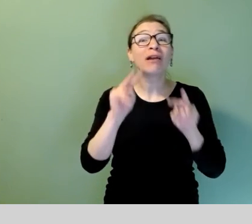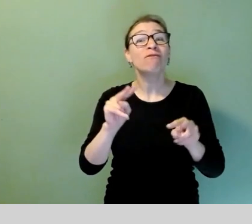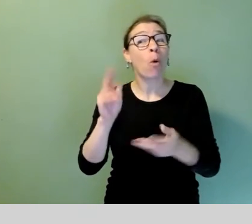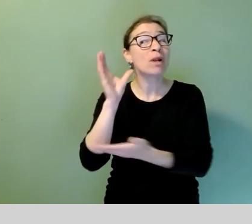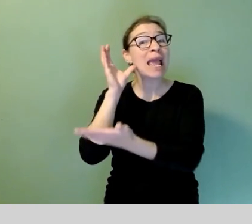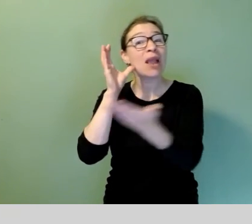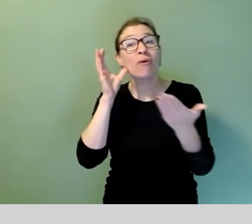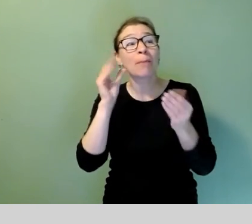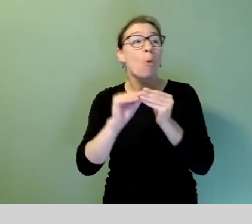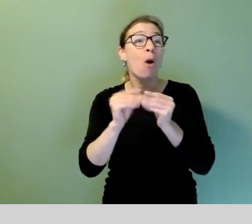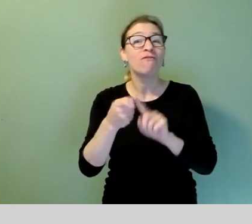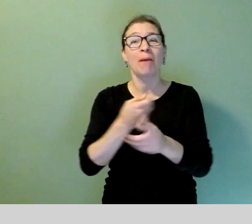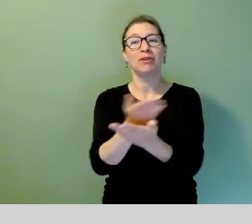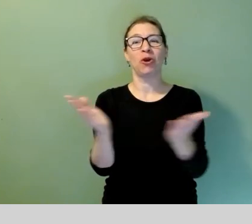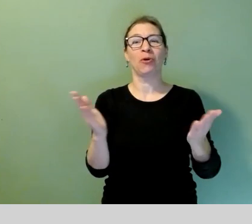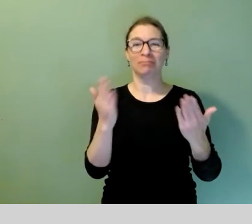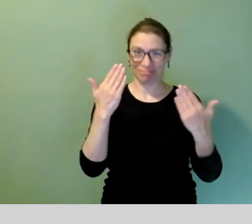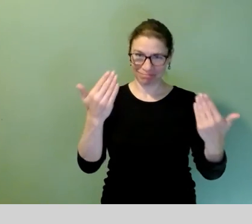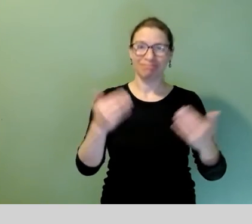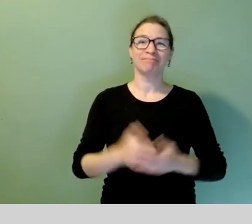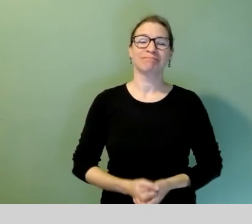And I'm looking forward to hearing more from you, bye.